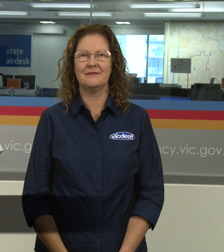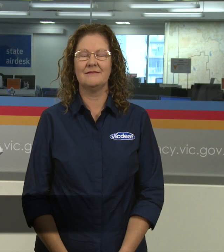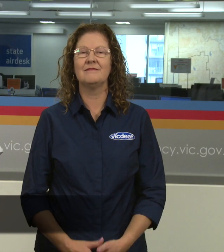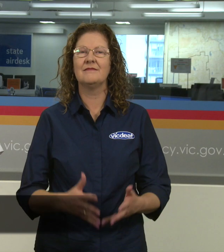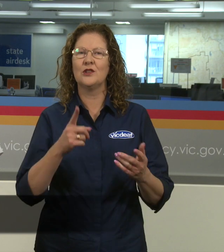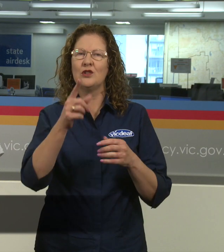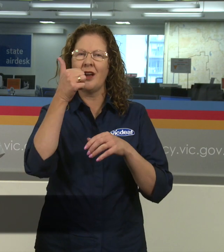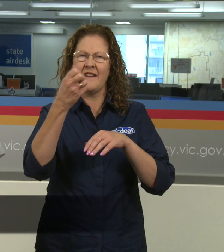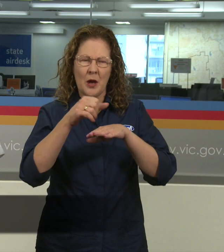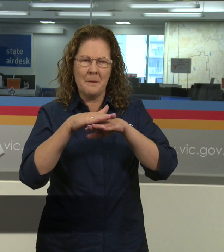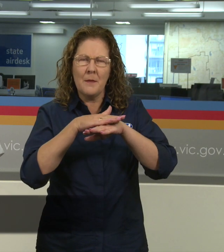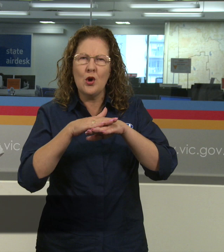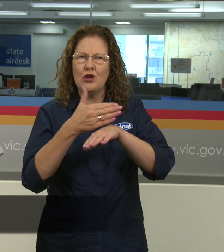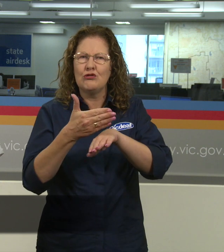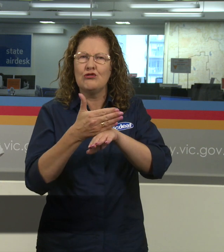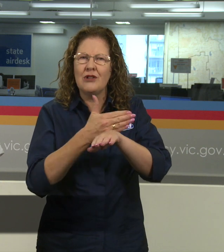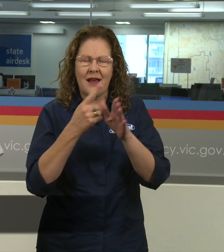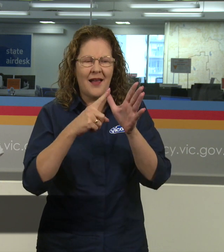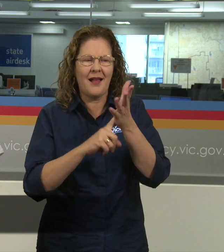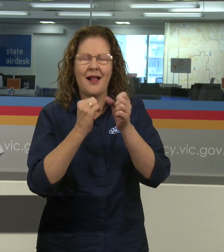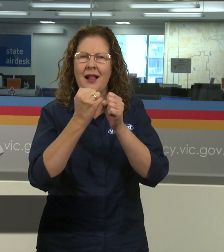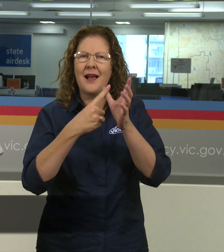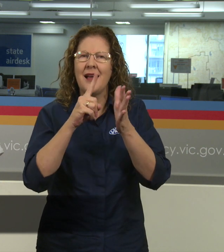The blue-green algae outbreak has been very significant in Victoria.